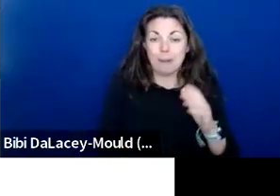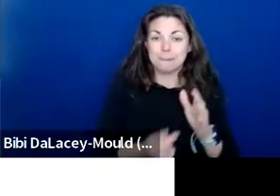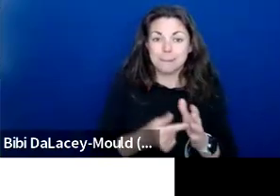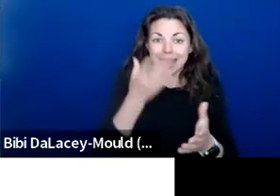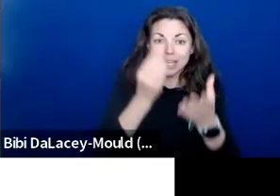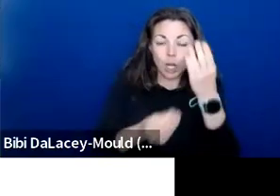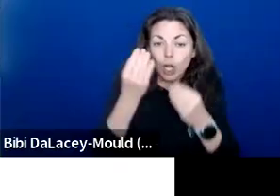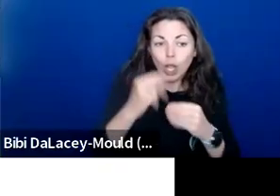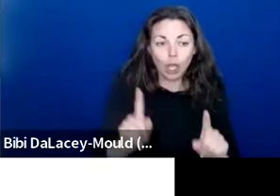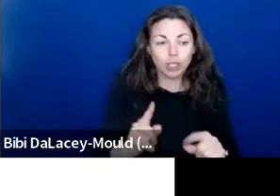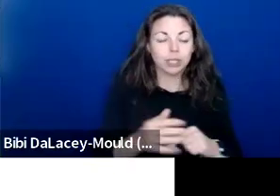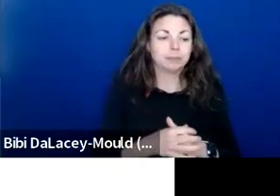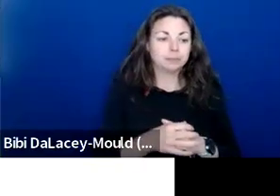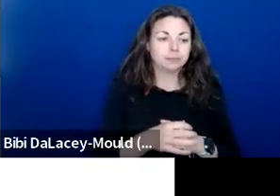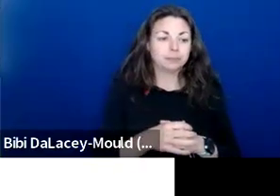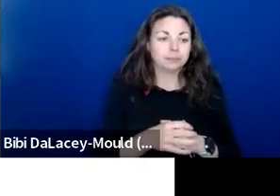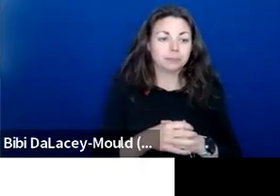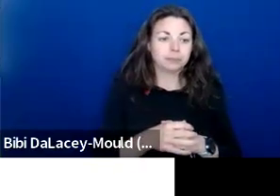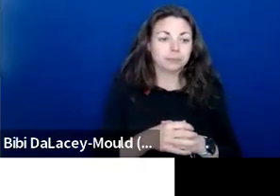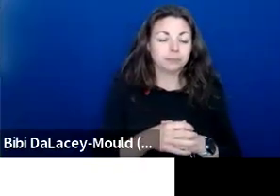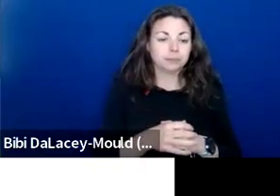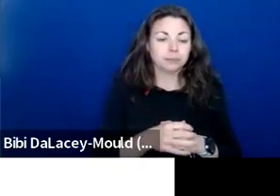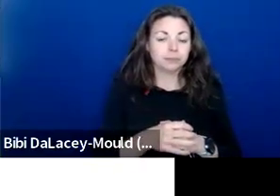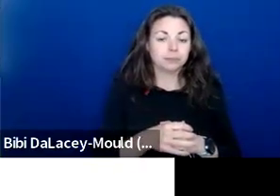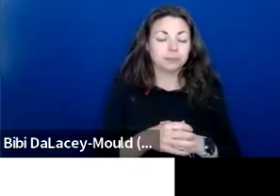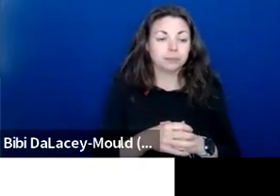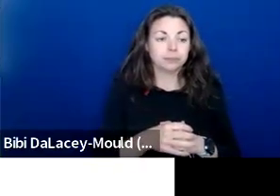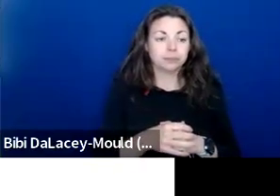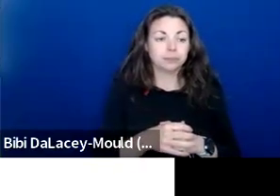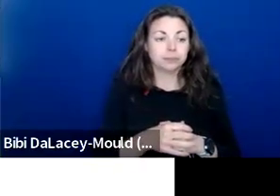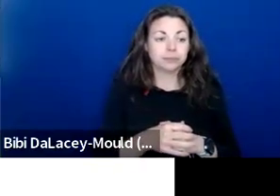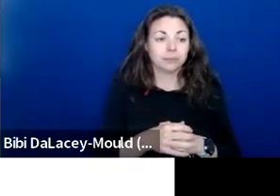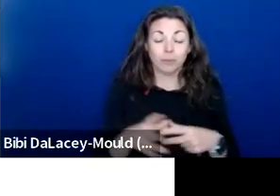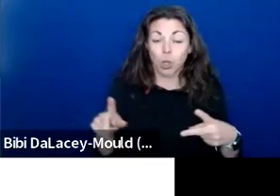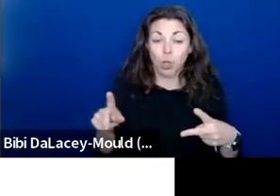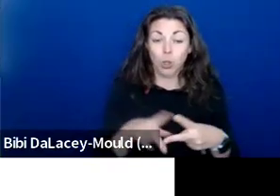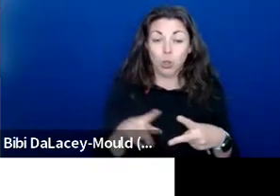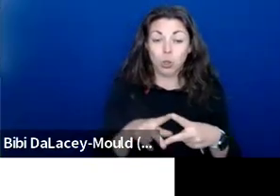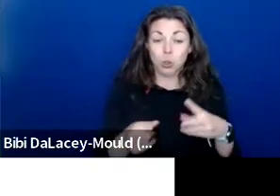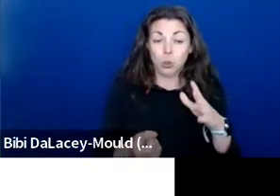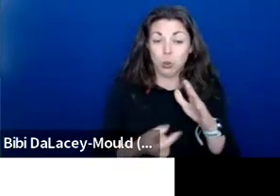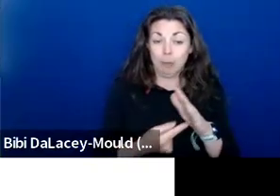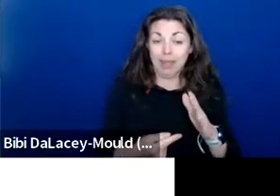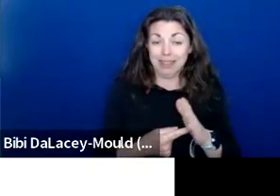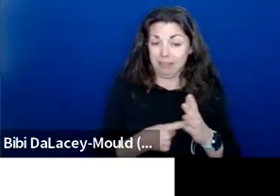doing so.So essentially there were two main things that I managed to do during my two